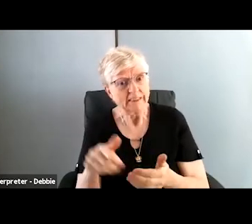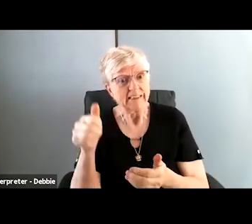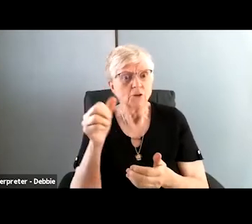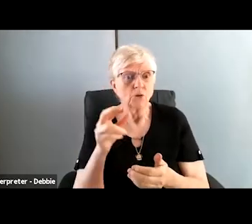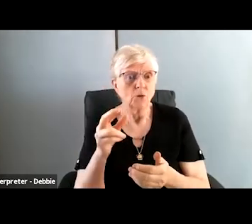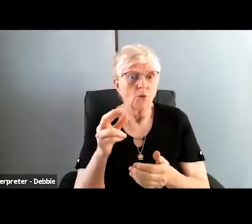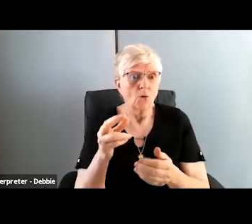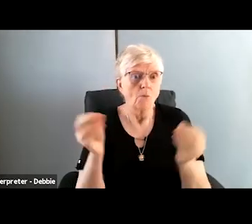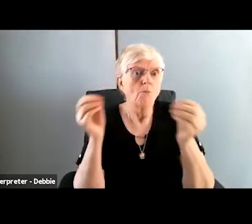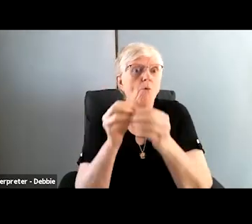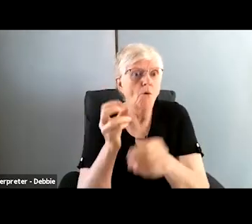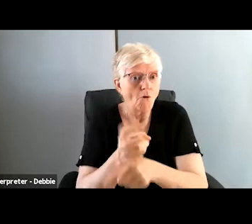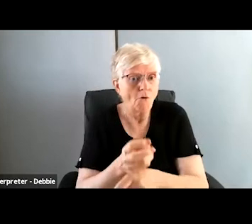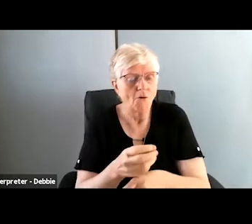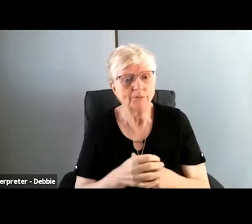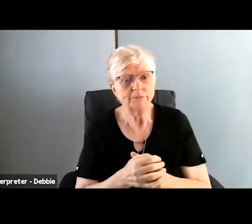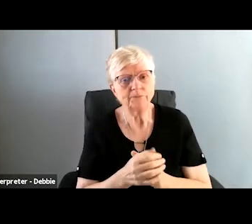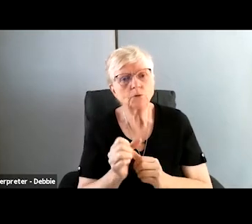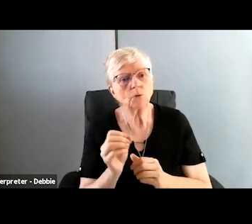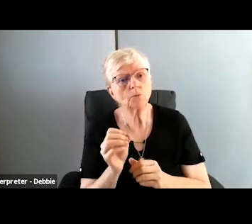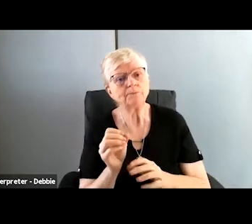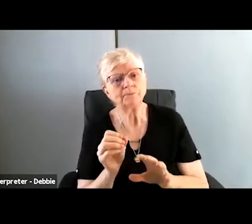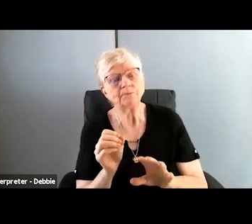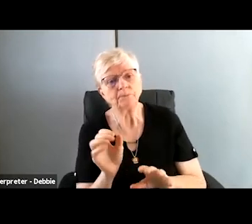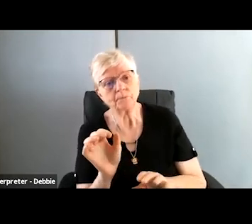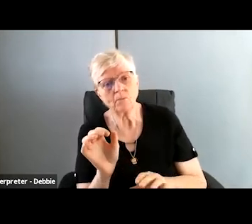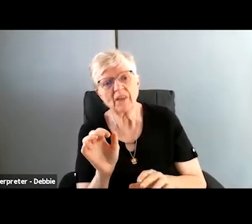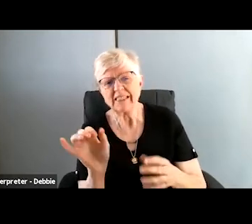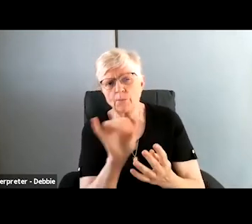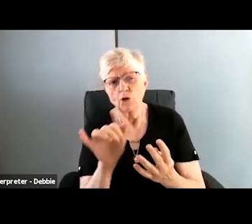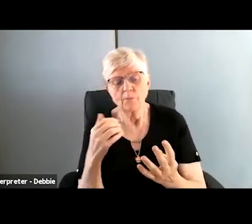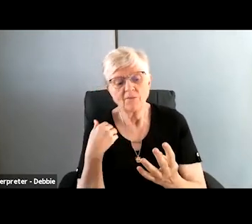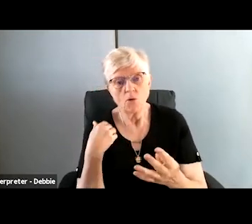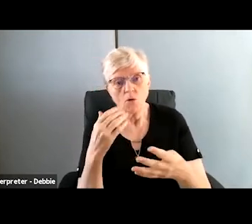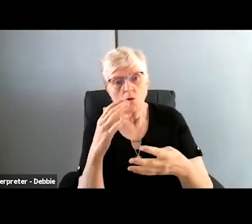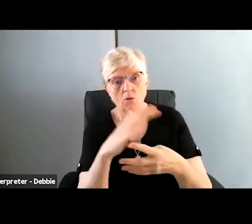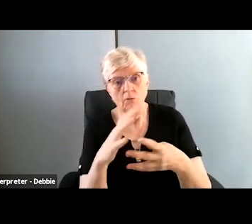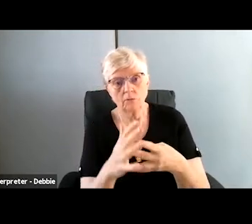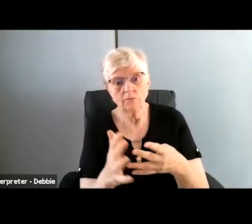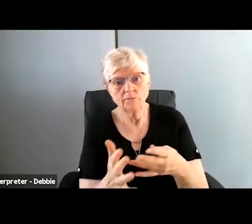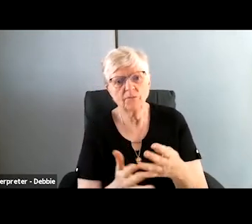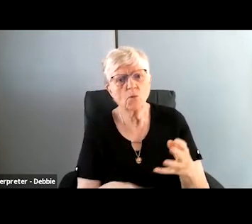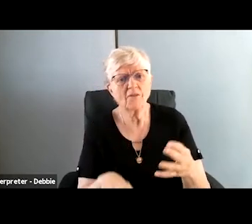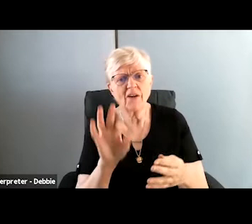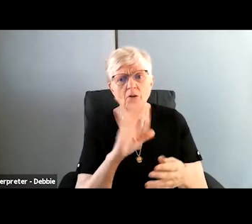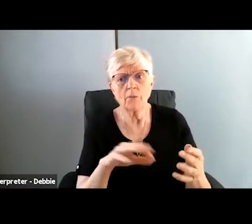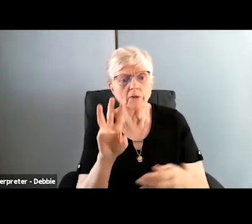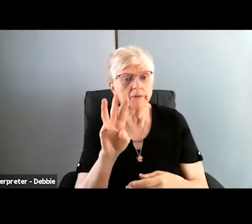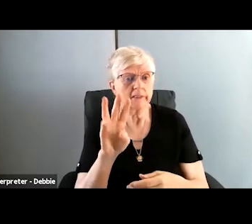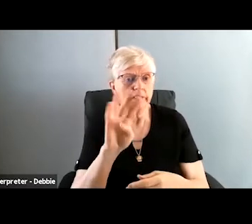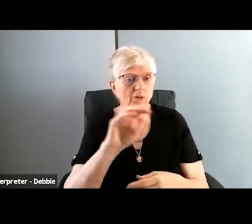SO SIMILAR KIND OF GRAPH AS BEFORE. SIMILAR KIND OF GRAPH AS BEFORE. WE FOUND THAT AT LEAST WE FOUND THAT AT LEAST 64% OF OUR RESPONDENTS MADE AT LEAST 64% OF OUR RESPONDENTS MADE AT LEAST THREE